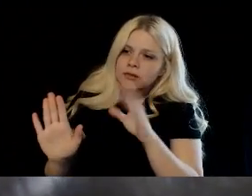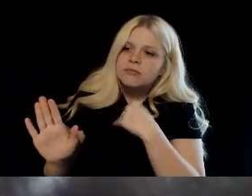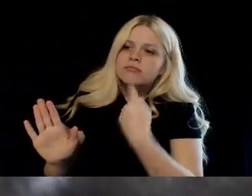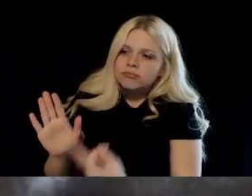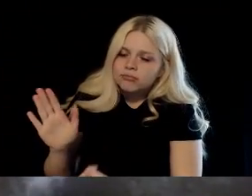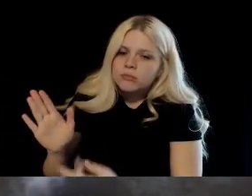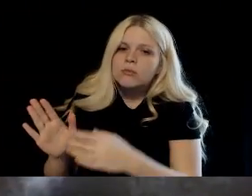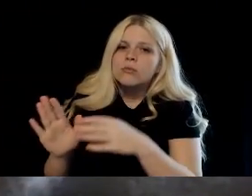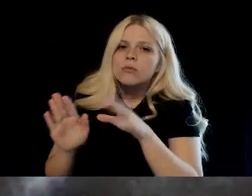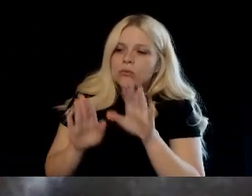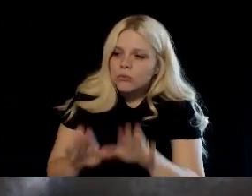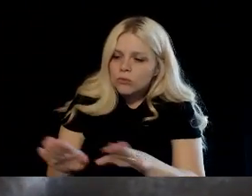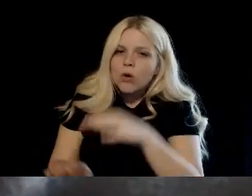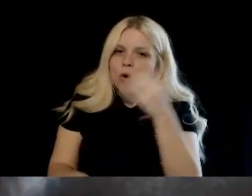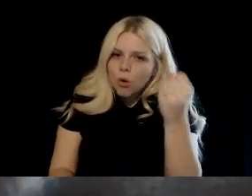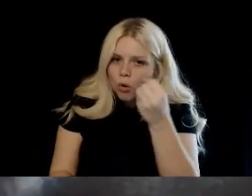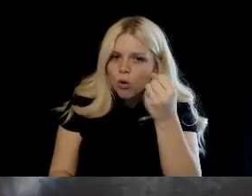Aww, look at that!